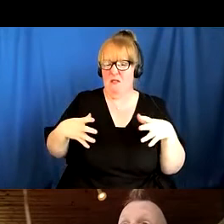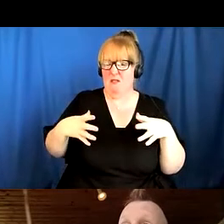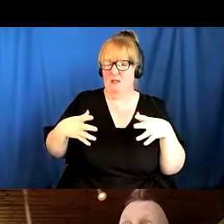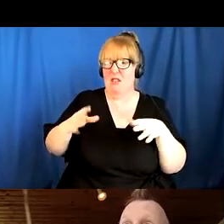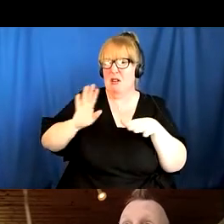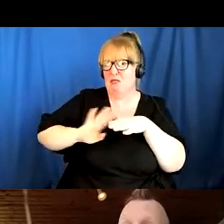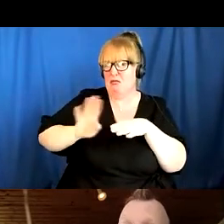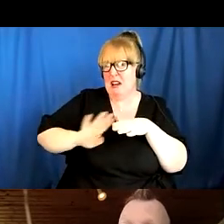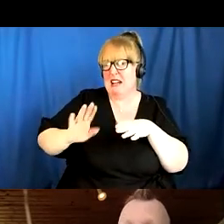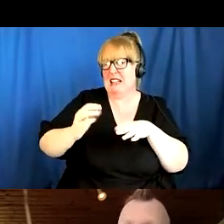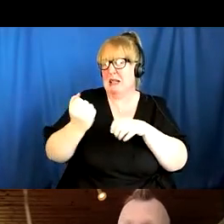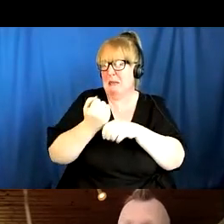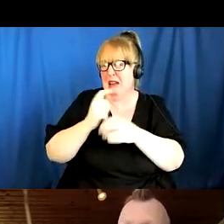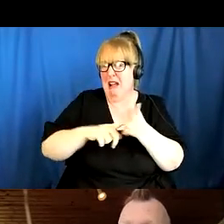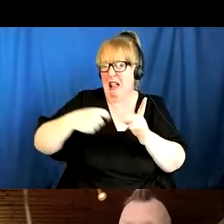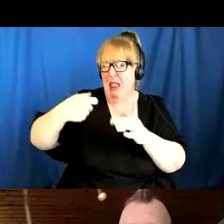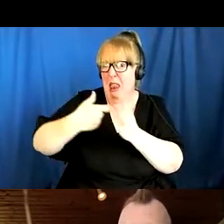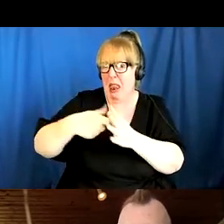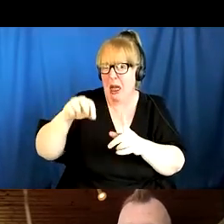or I'm making environments and objects and scripts related to